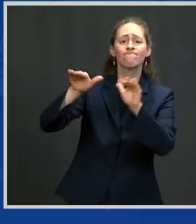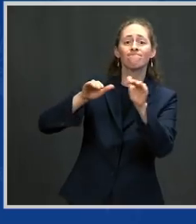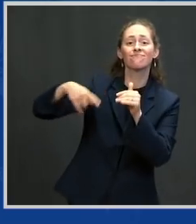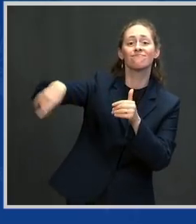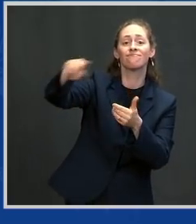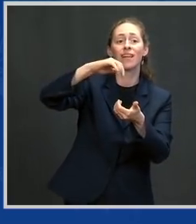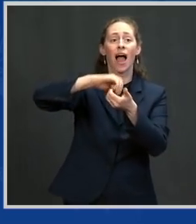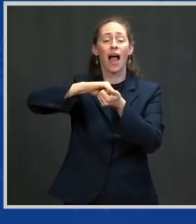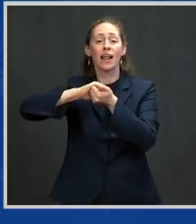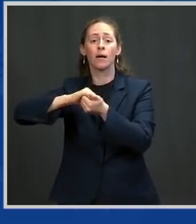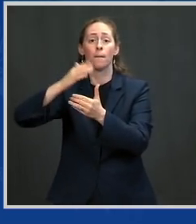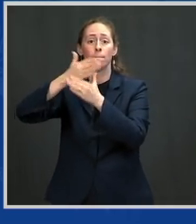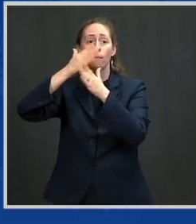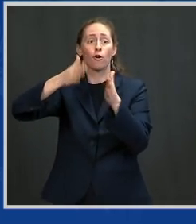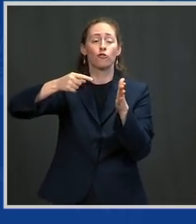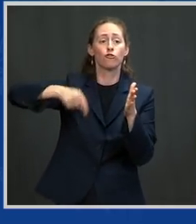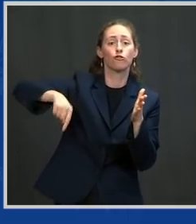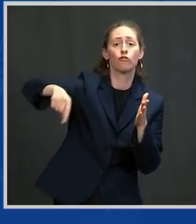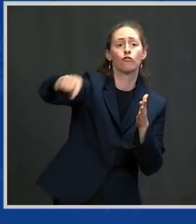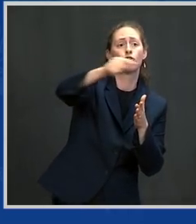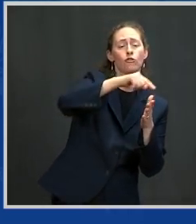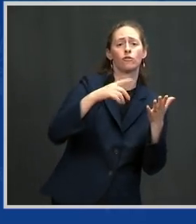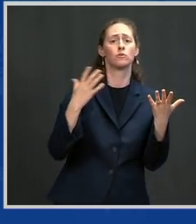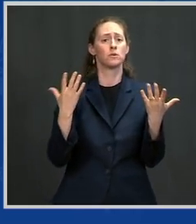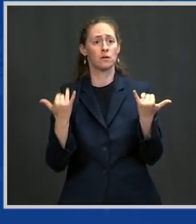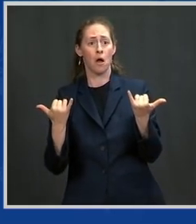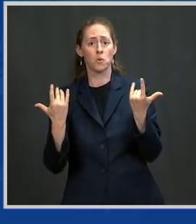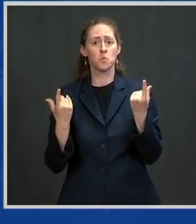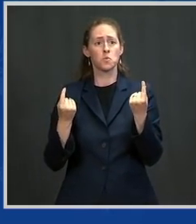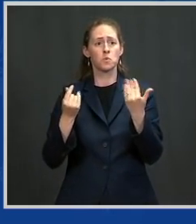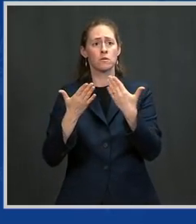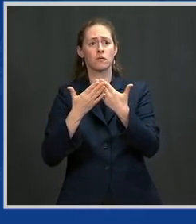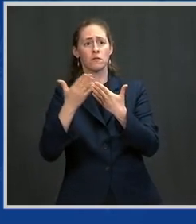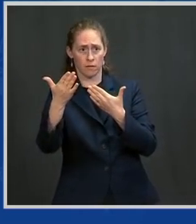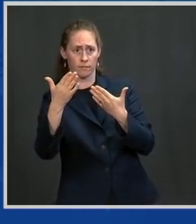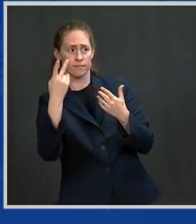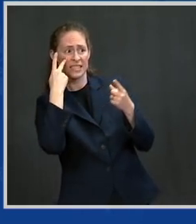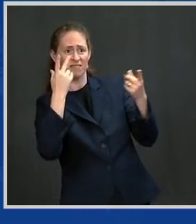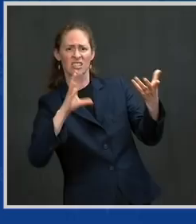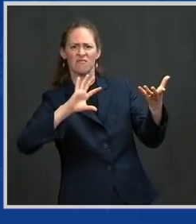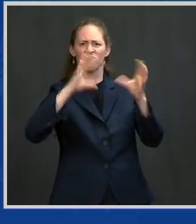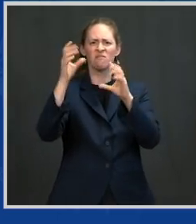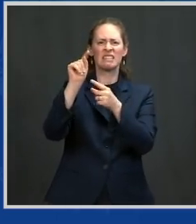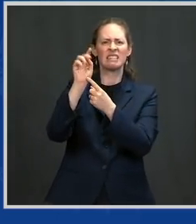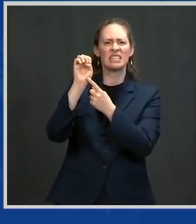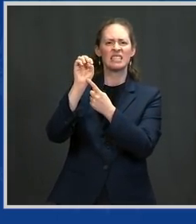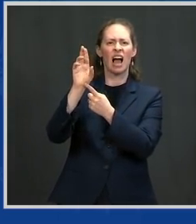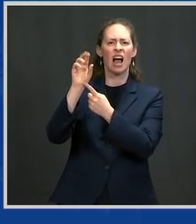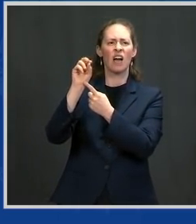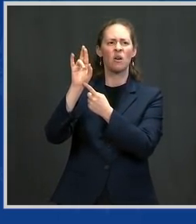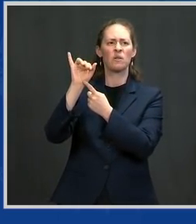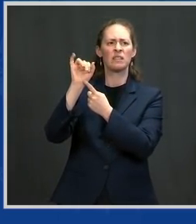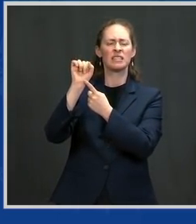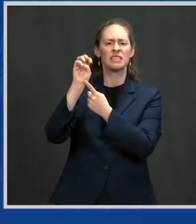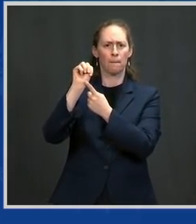that counterterrorism efforts must continue to ensure that Afghanistan never again becomes a ca- --